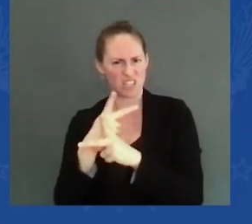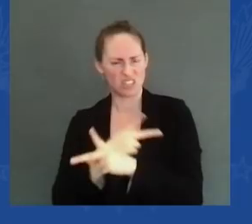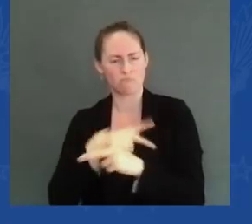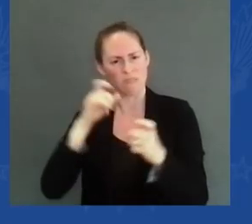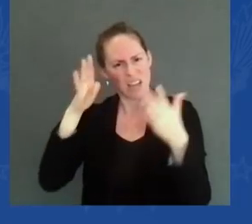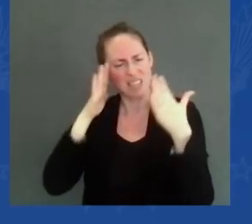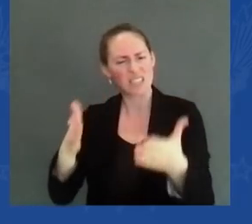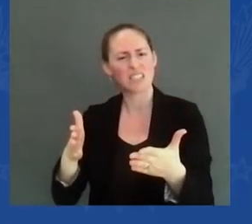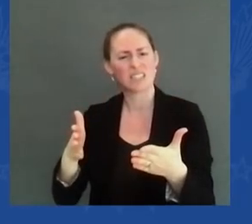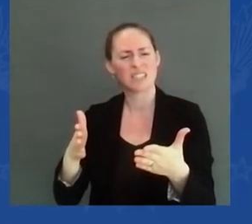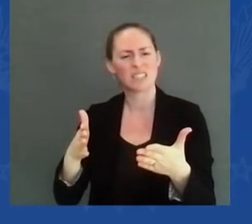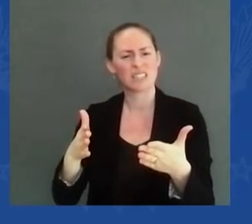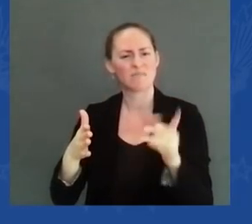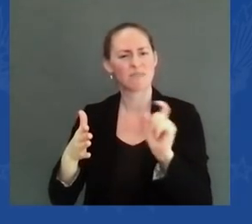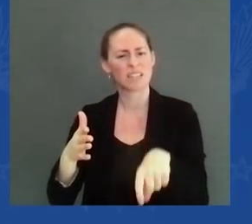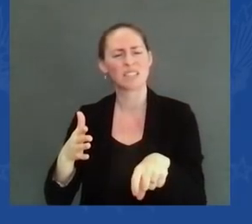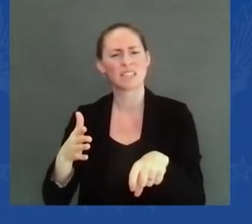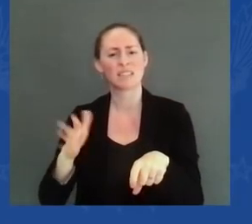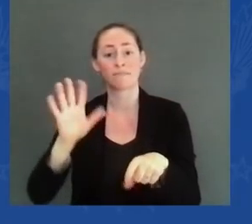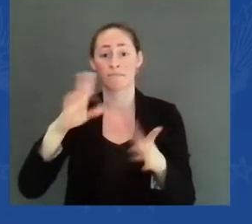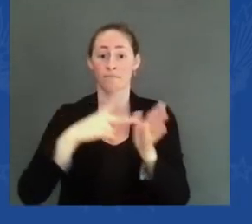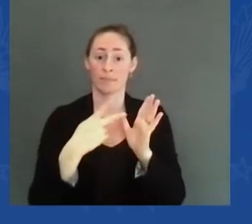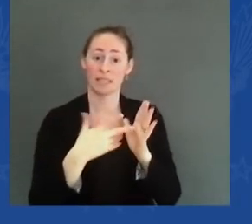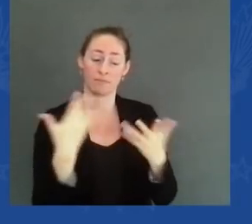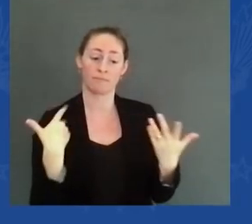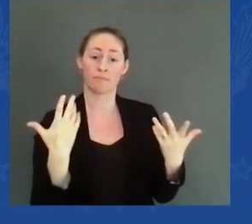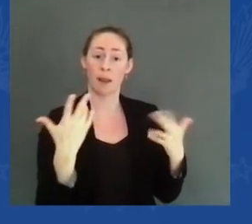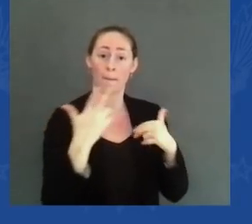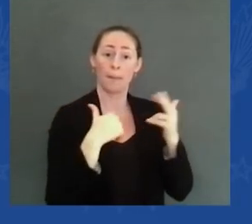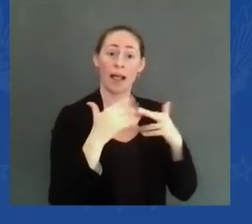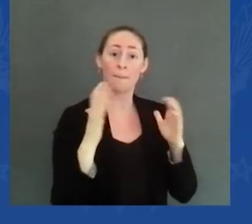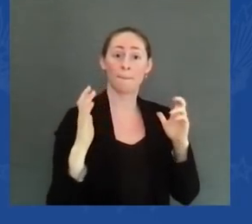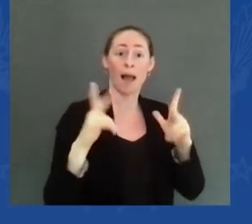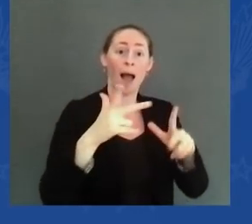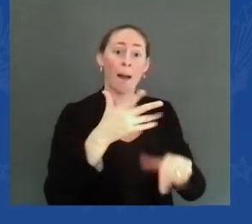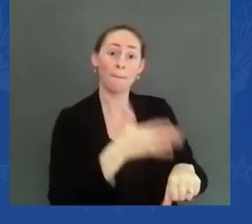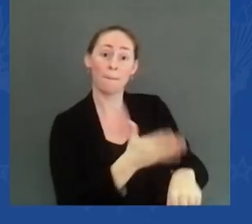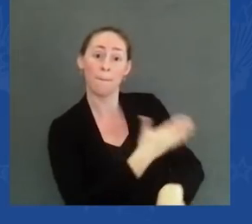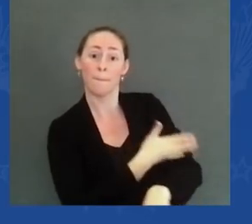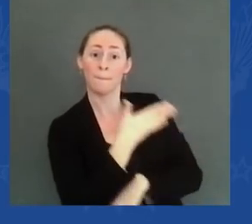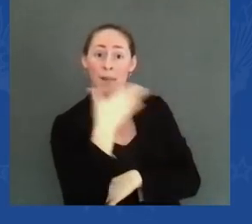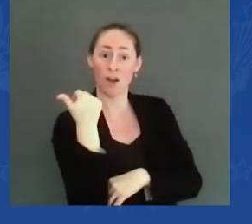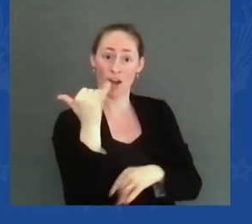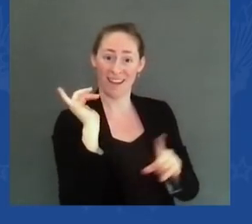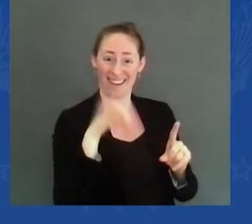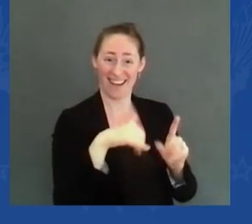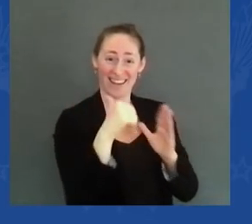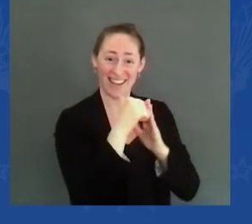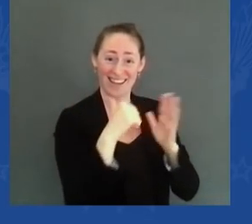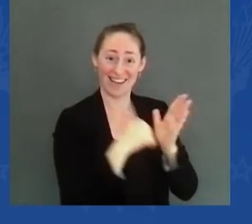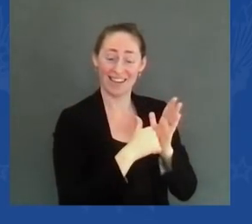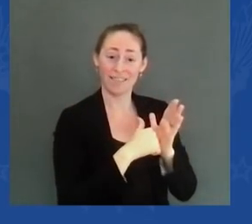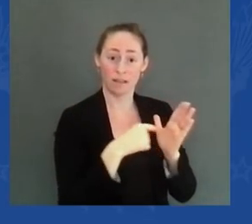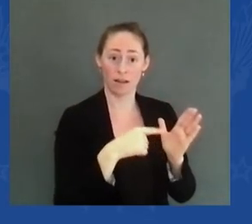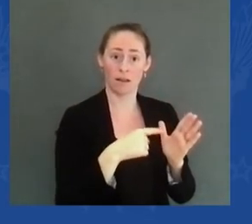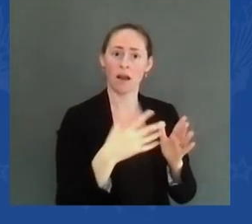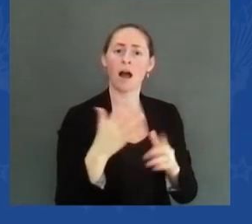our program -- on the Hill -- when I talk about building back better, I mean, you can't build to what it was before this last storm.